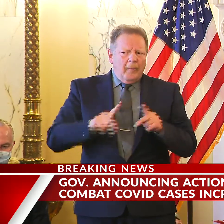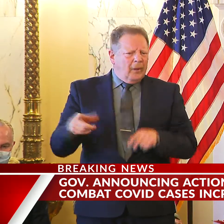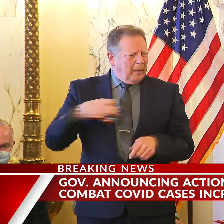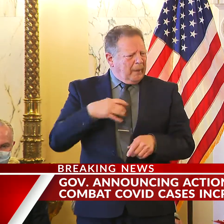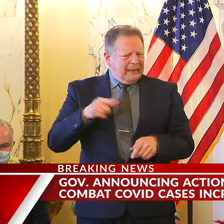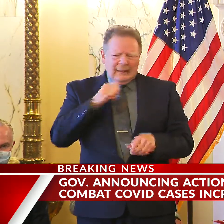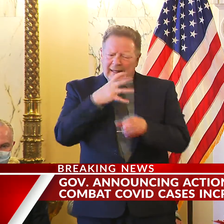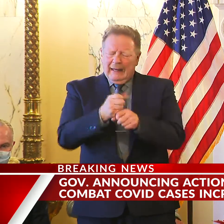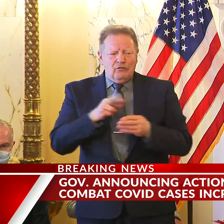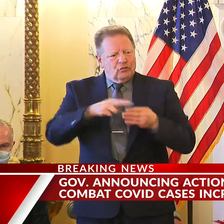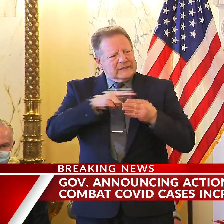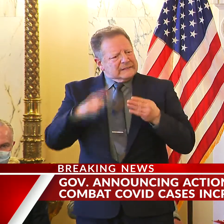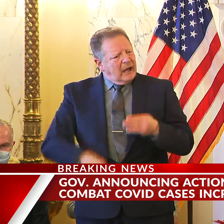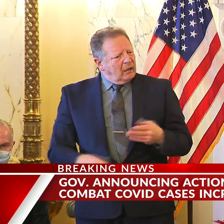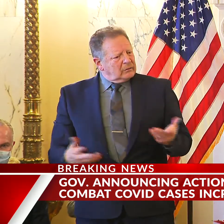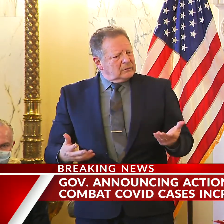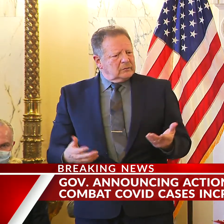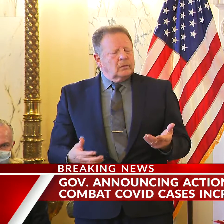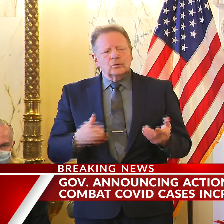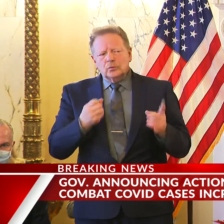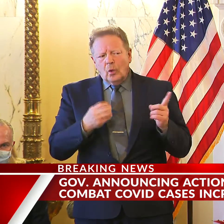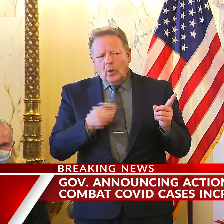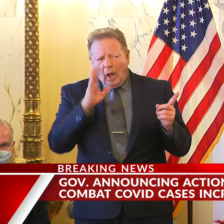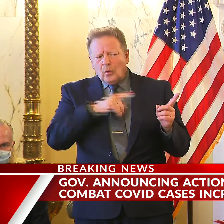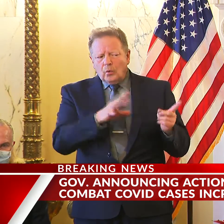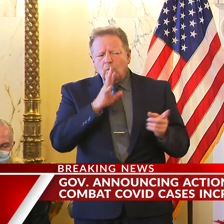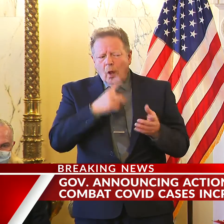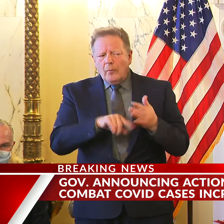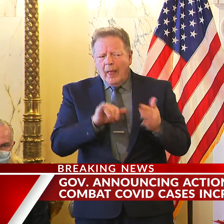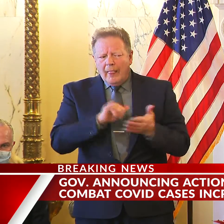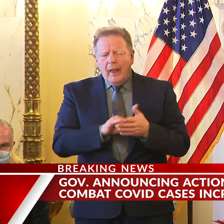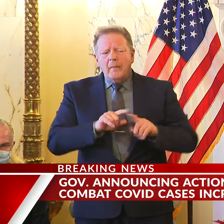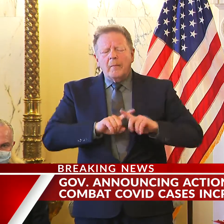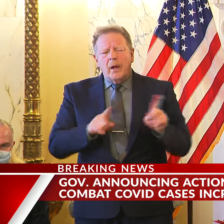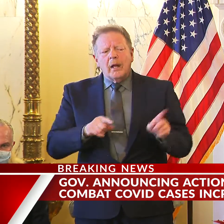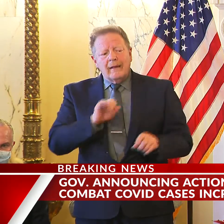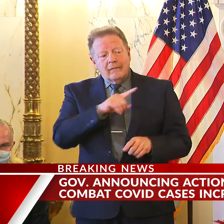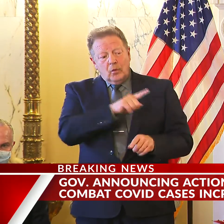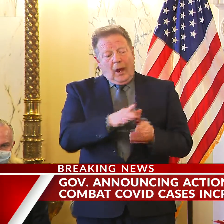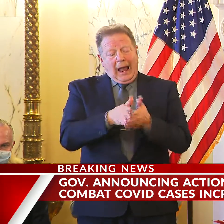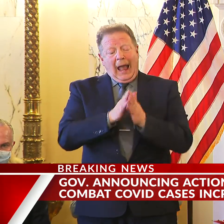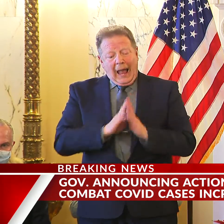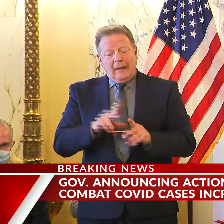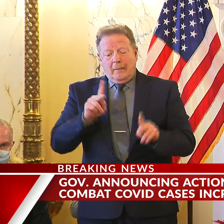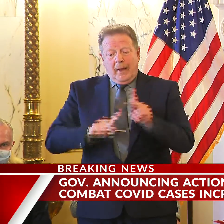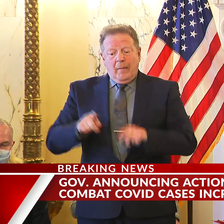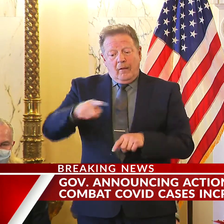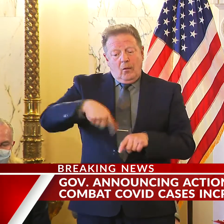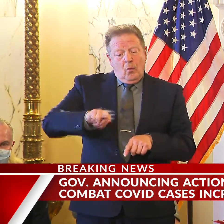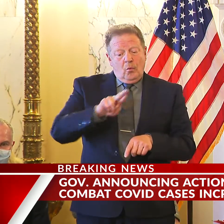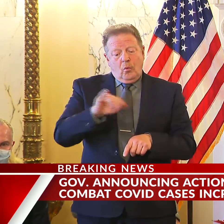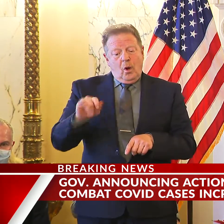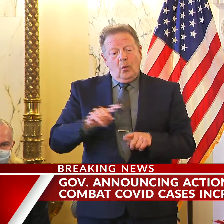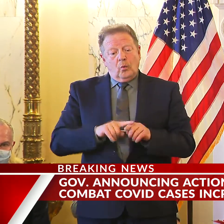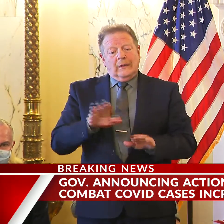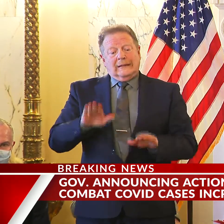GETTING RESULTS IN A TIMELY MANNER. WE USED TO BE THE LEADER IN TESTS, YOUR FRIEND SAYS ARE TALKING ABOUT THAT. REPEATEDLY AND SOME PEOPLE HAVING PROBLEMS GETTING VACCINES. SO I KNOW YOU TALKED